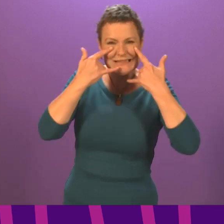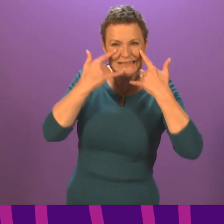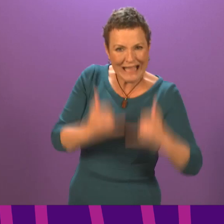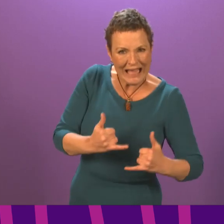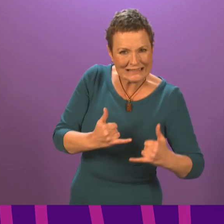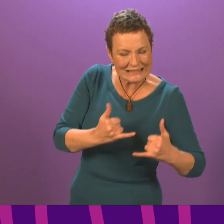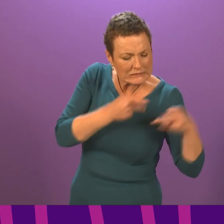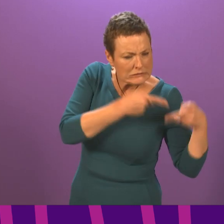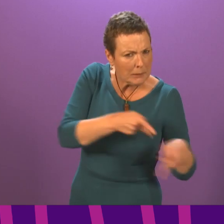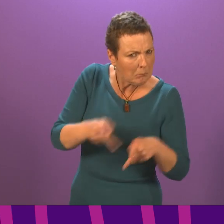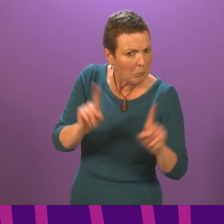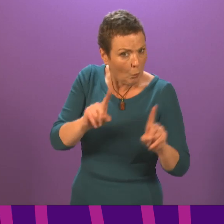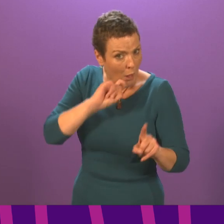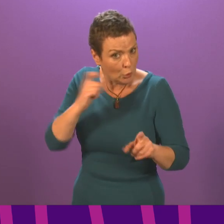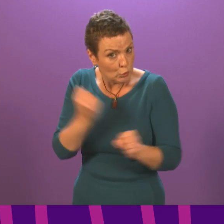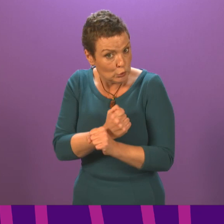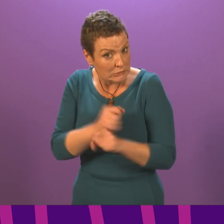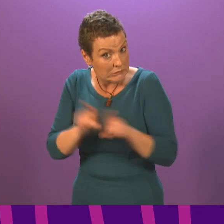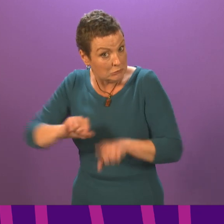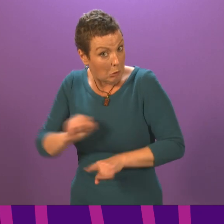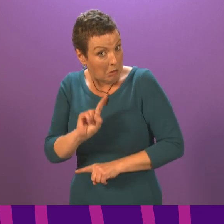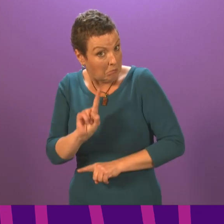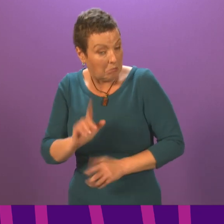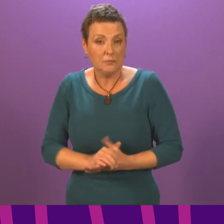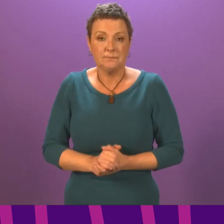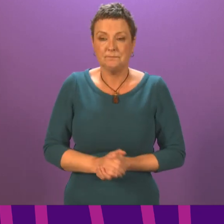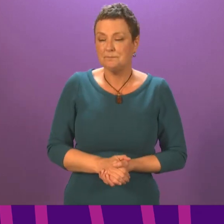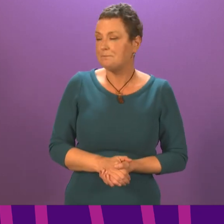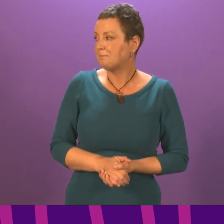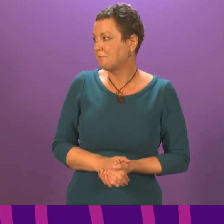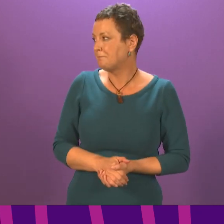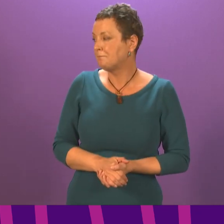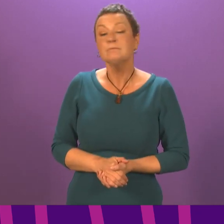The First Minister: We are observing the pilot projects in England